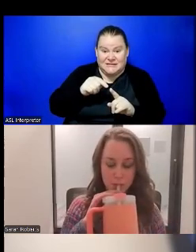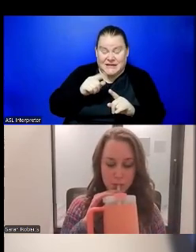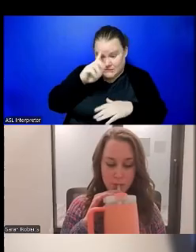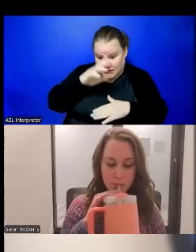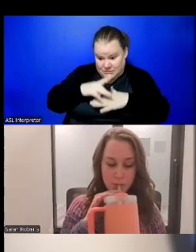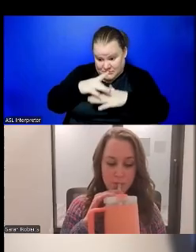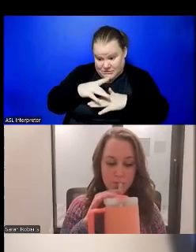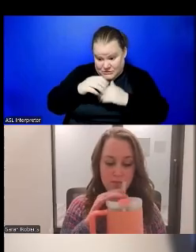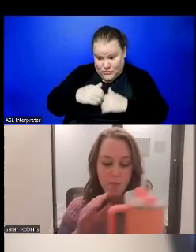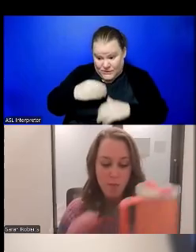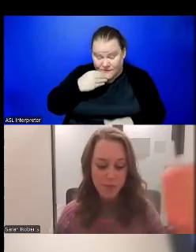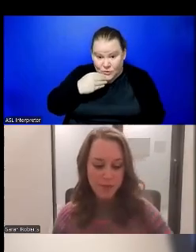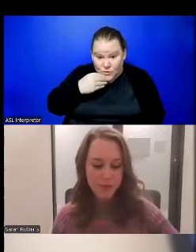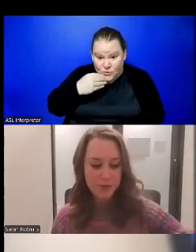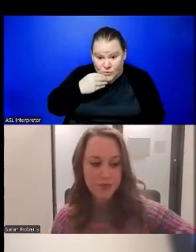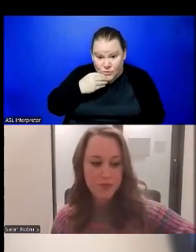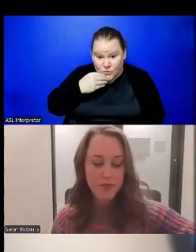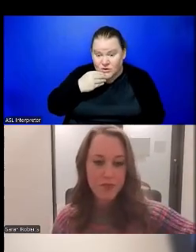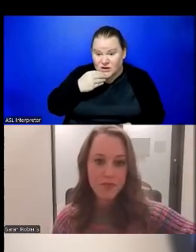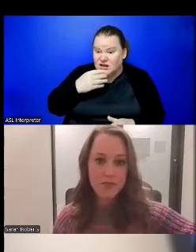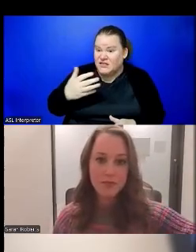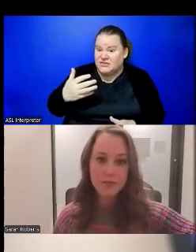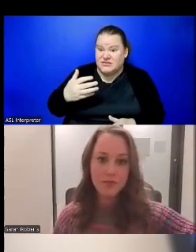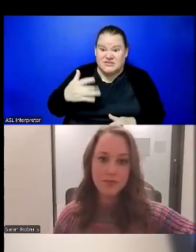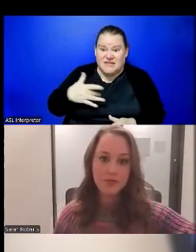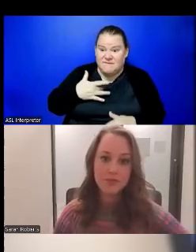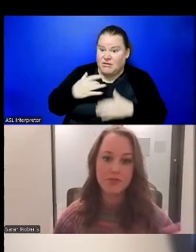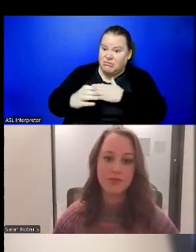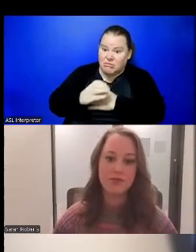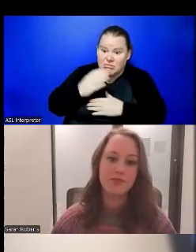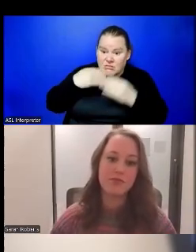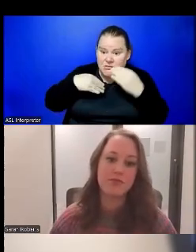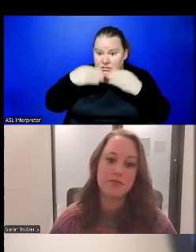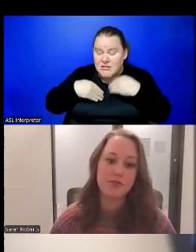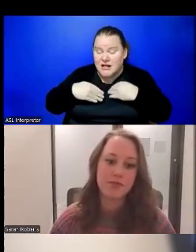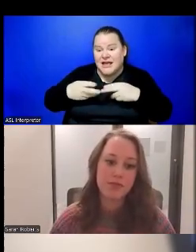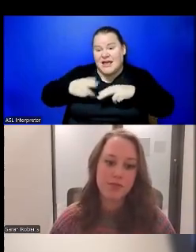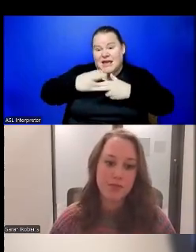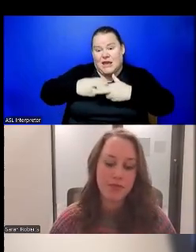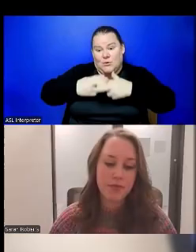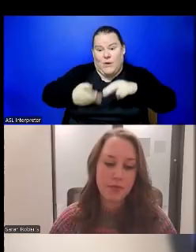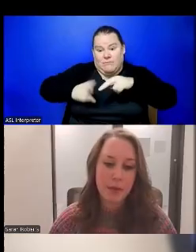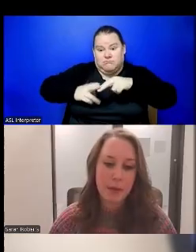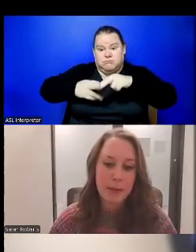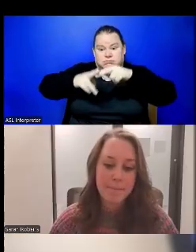food, a compulsion to eat, and rapid weight gain can occur if food is not externally controlled.